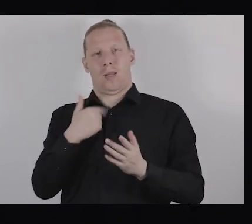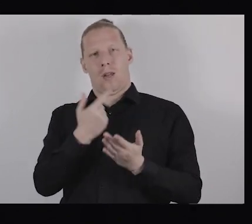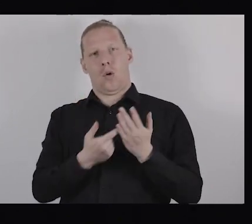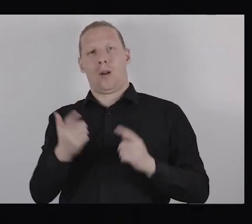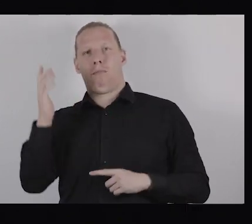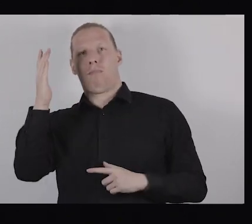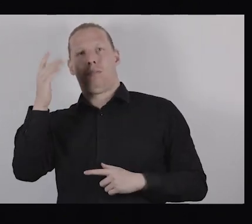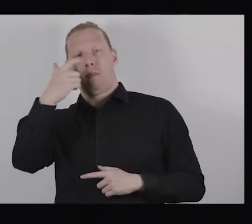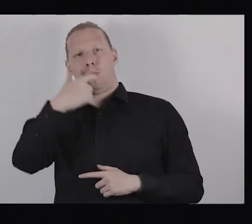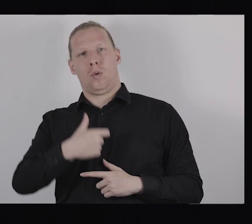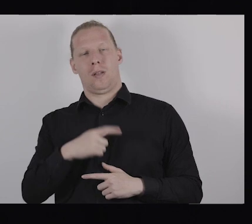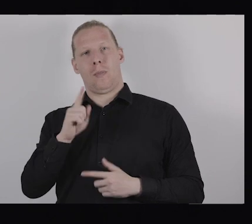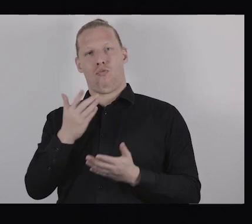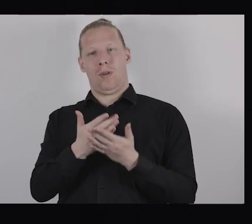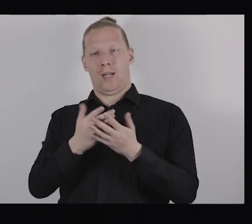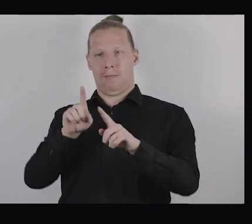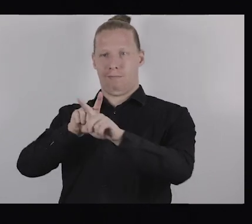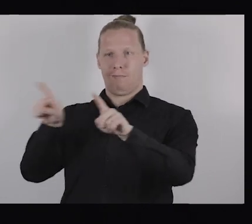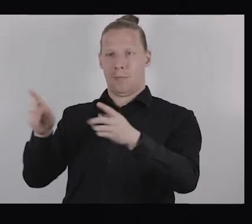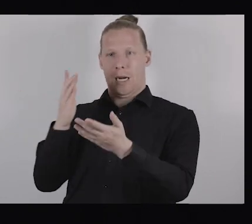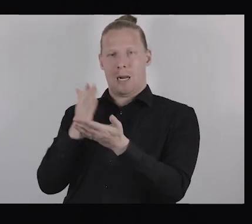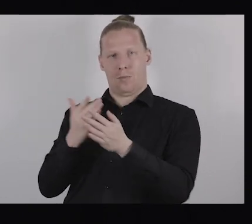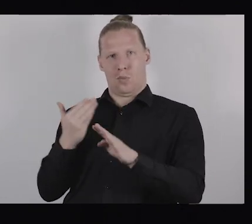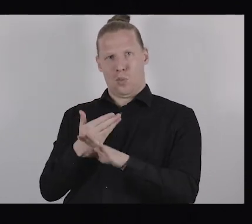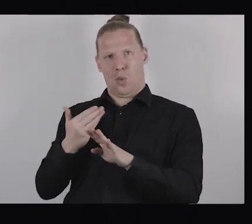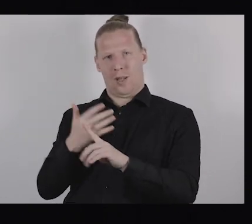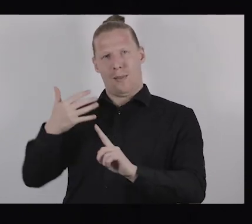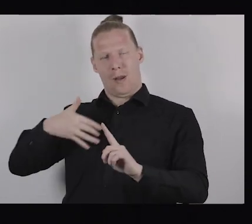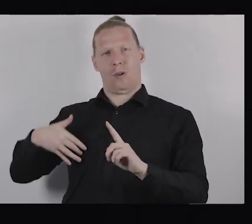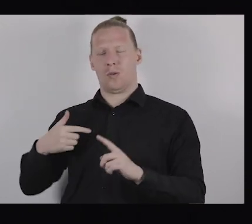I'm merely a face; you are the body that gets the work done.